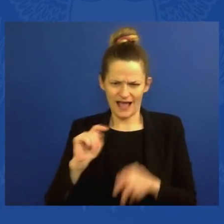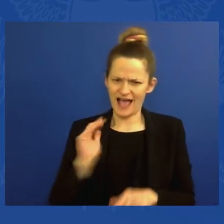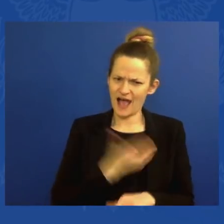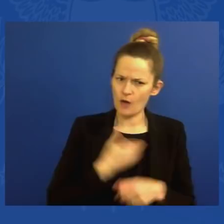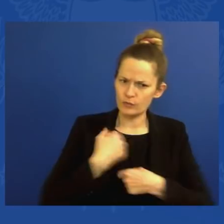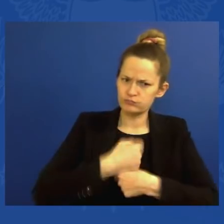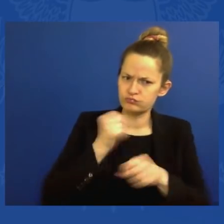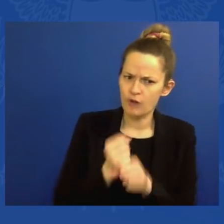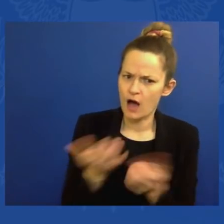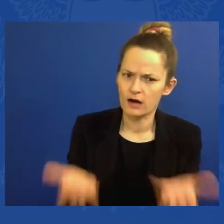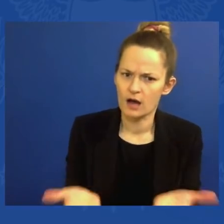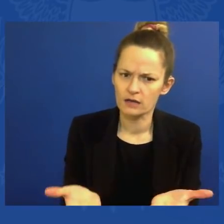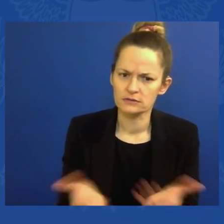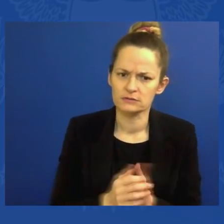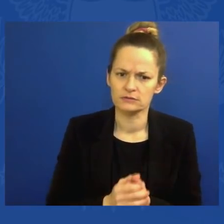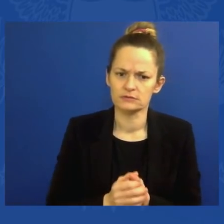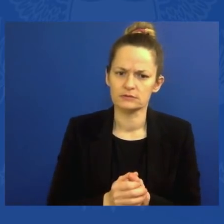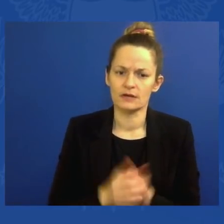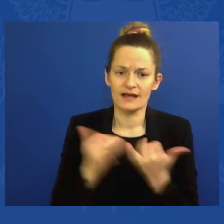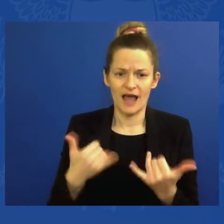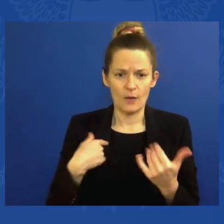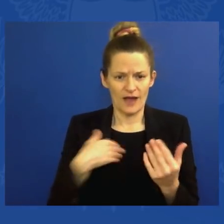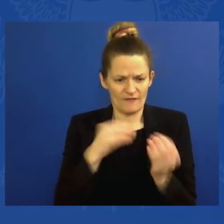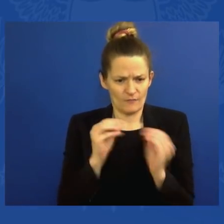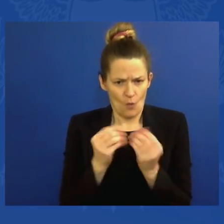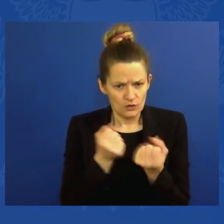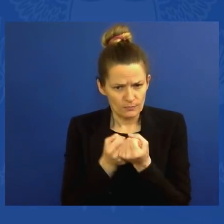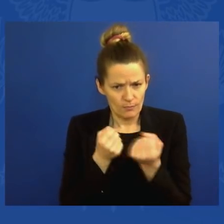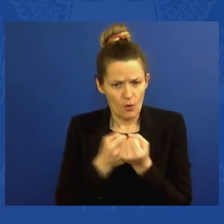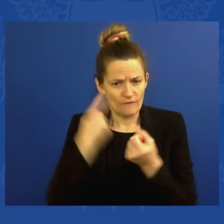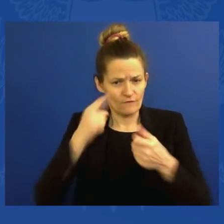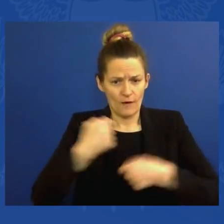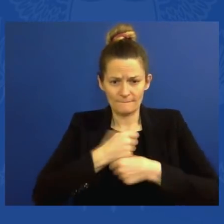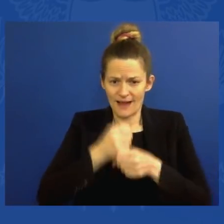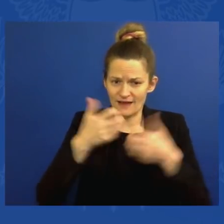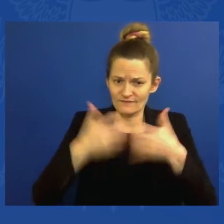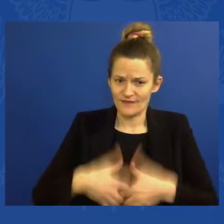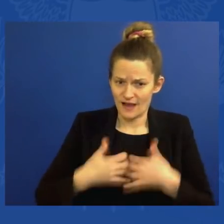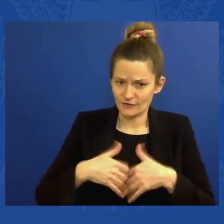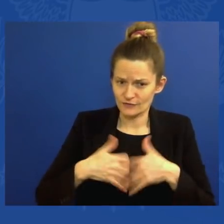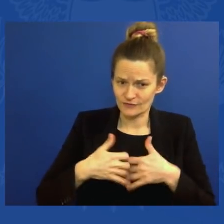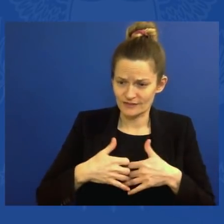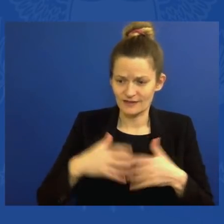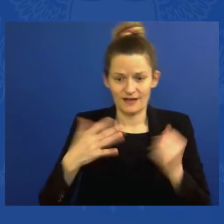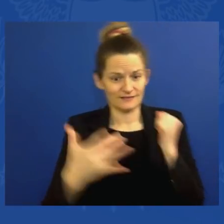We're not going to automate people out of the process. No, I promise you we will expand.